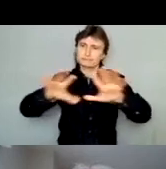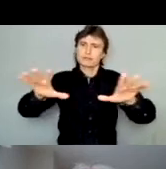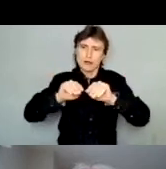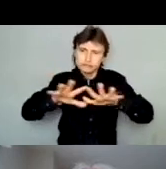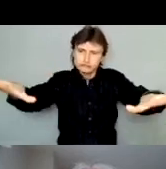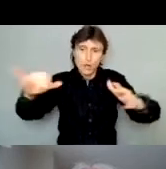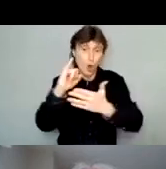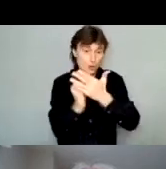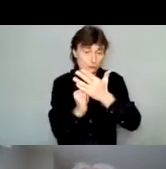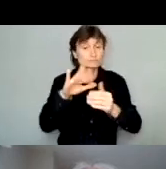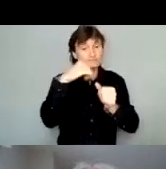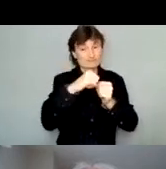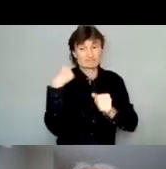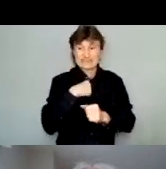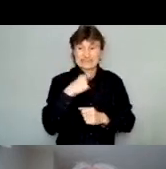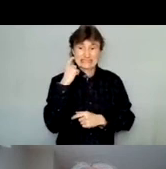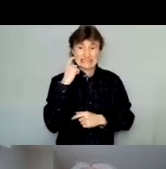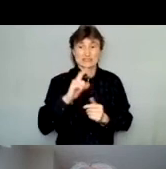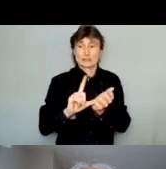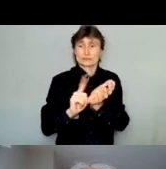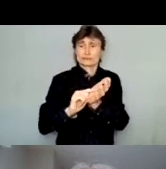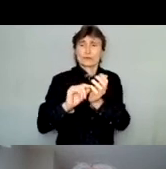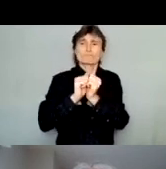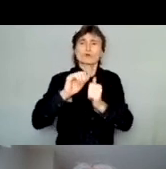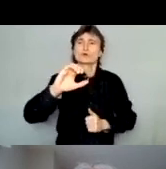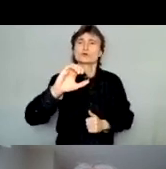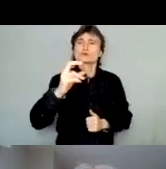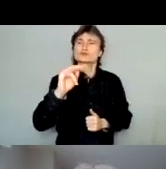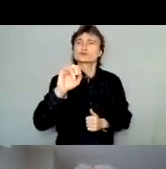We had a press release today for Chinook Blast.